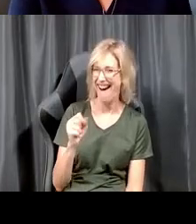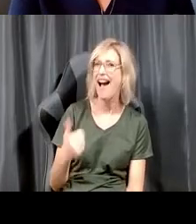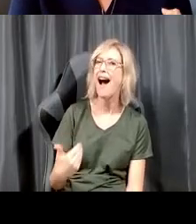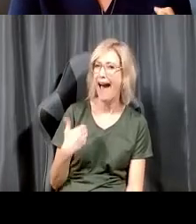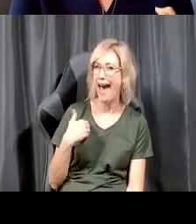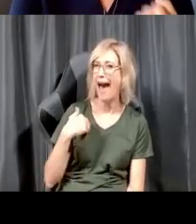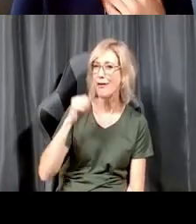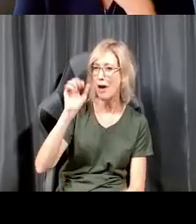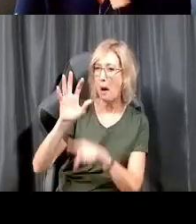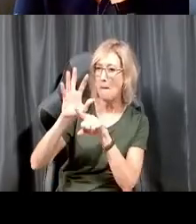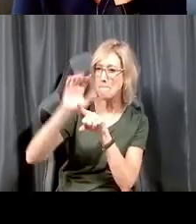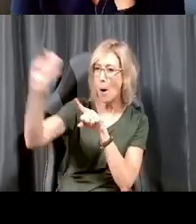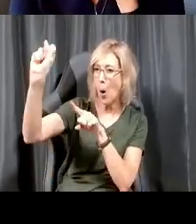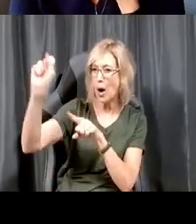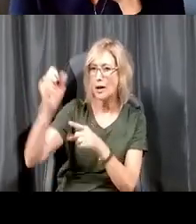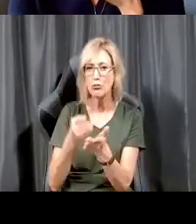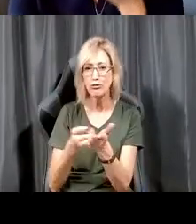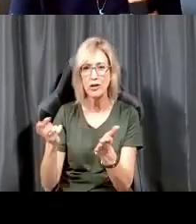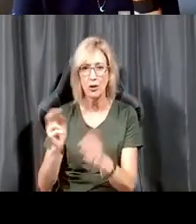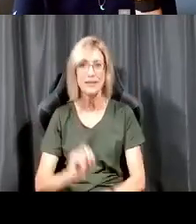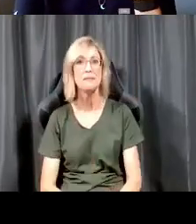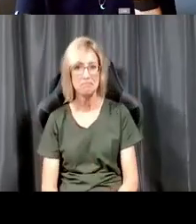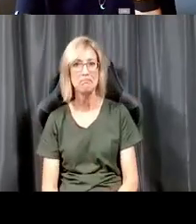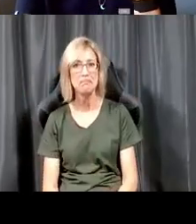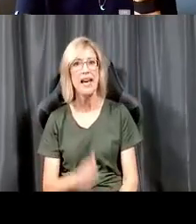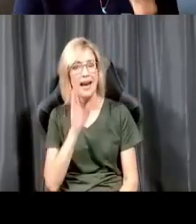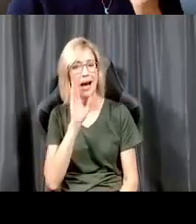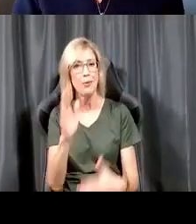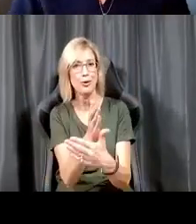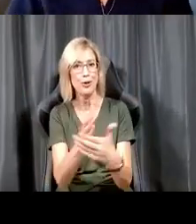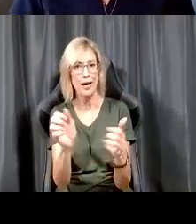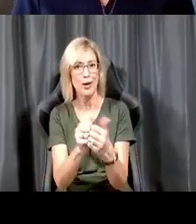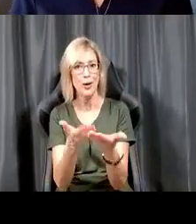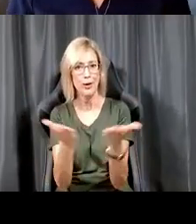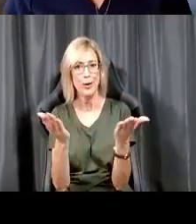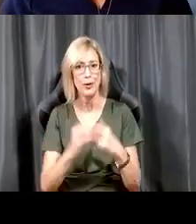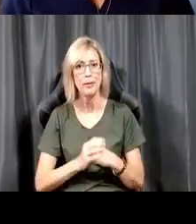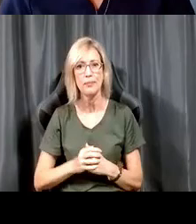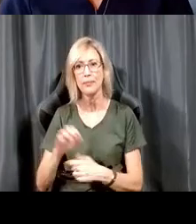resource I want to share with you guys. Solid starts. Is a company